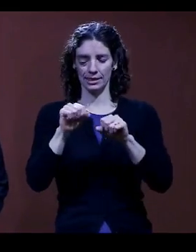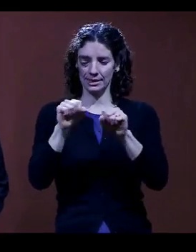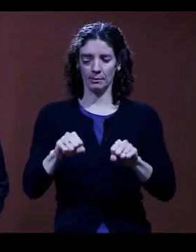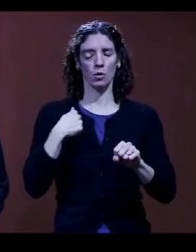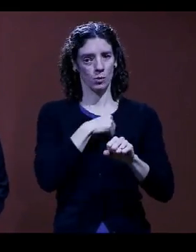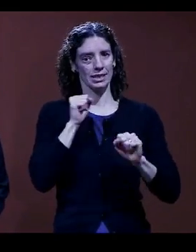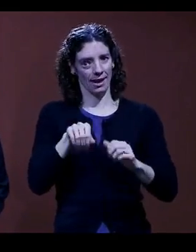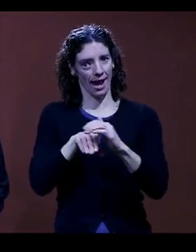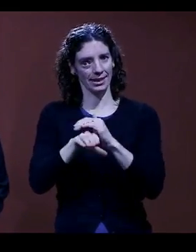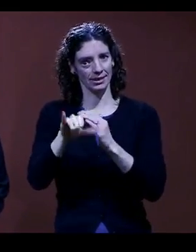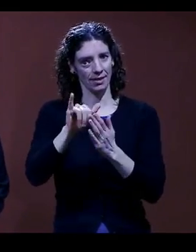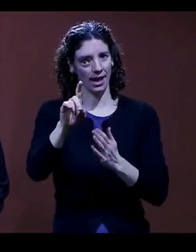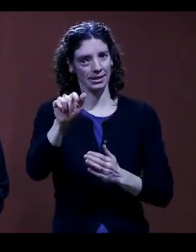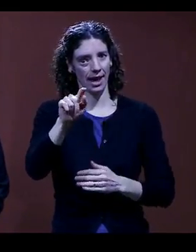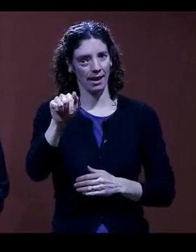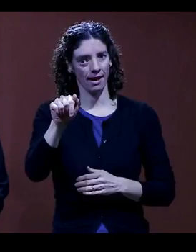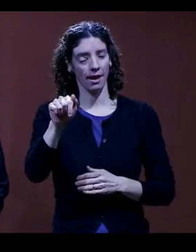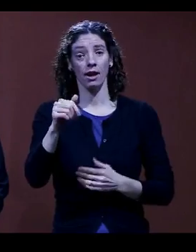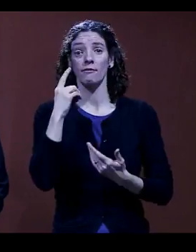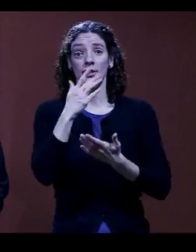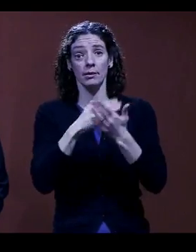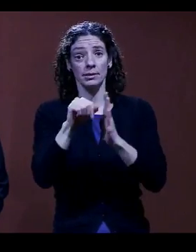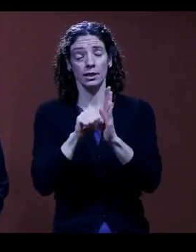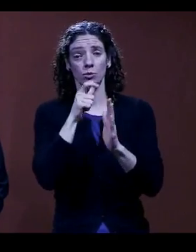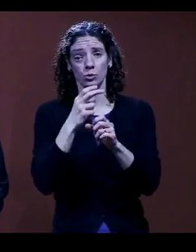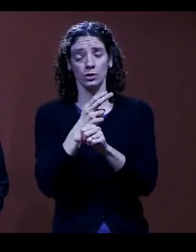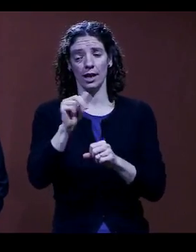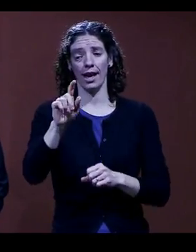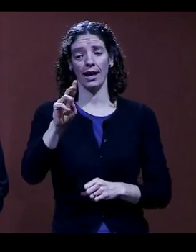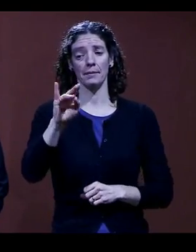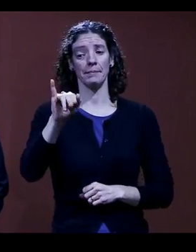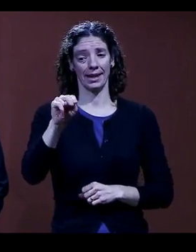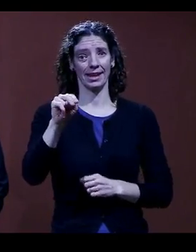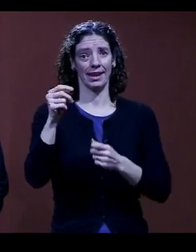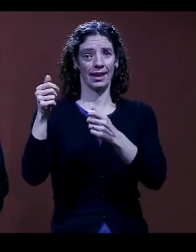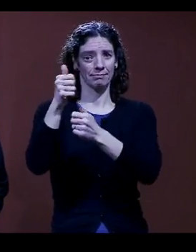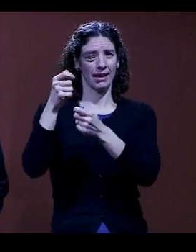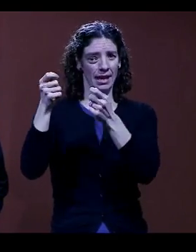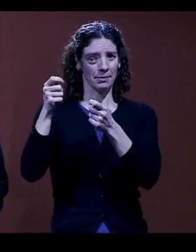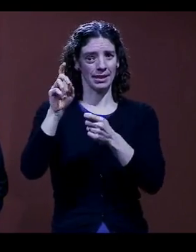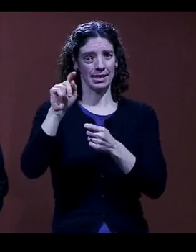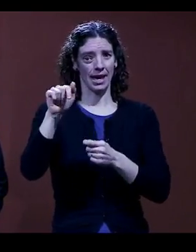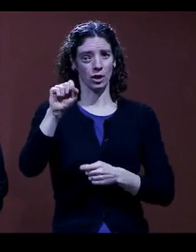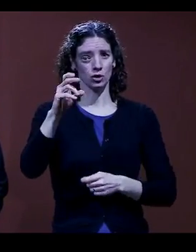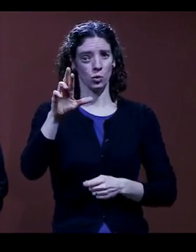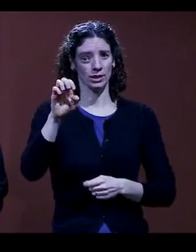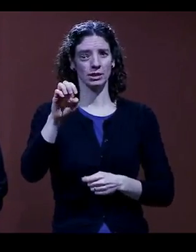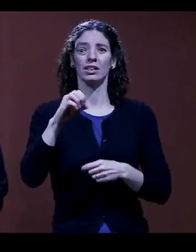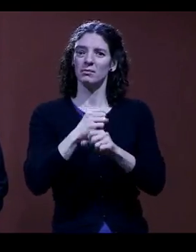For those states using administrative data sources, you're wanting to make sure the state has access